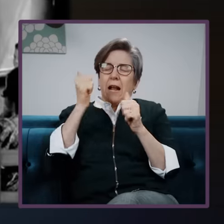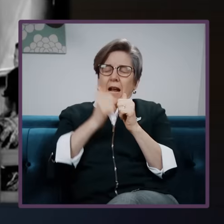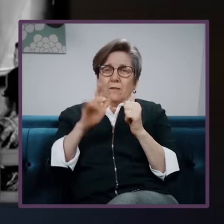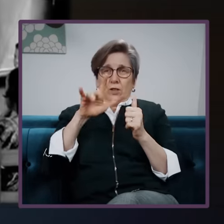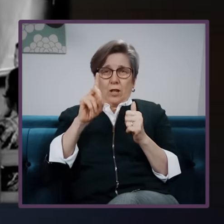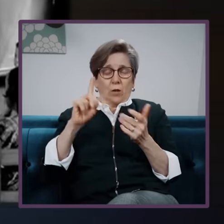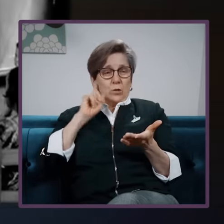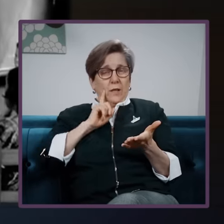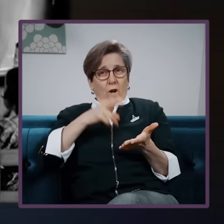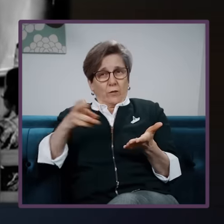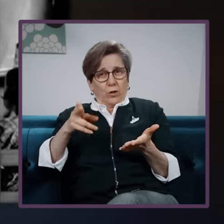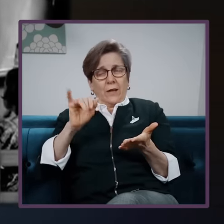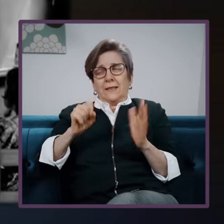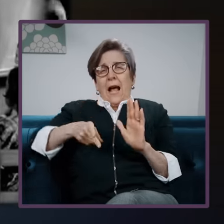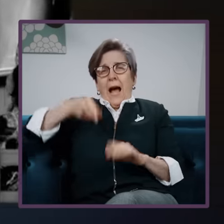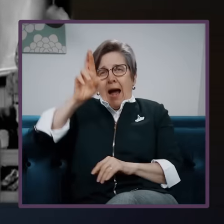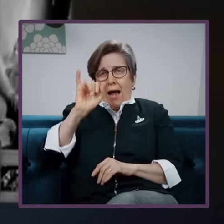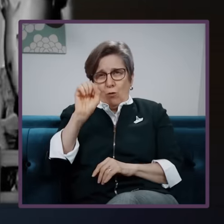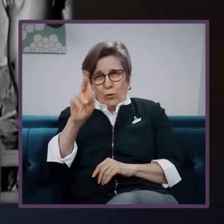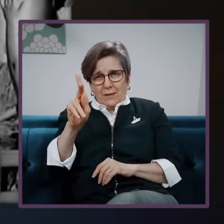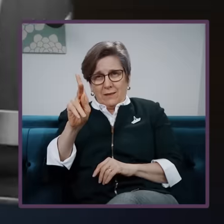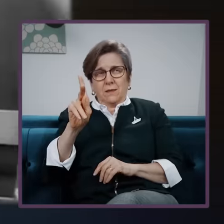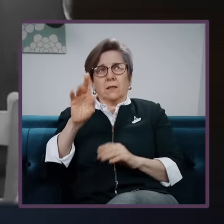Every child who is Deaf or hard of hearing is at high risk